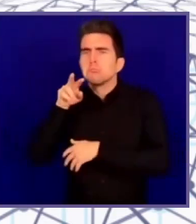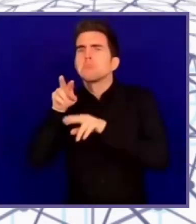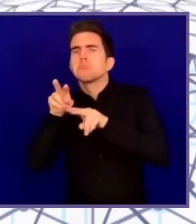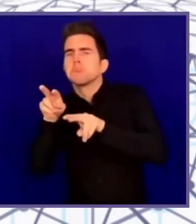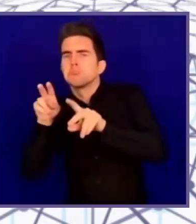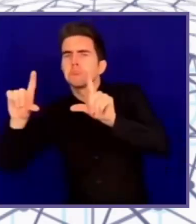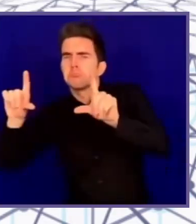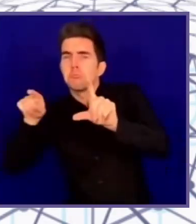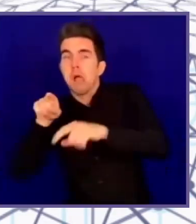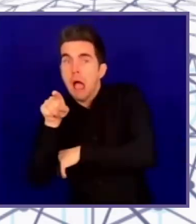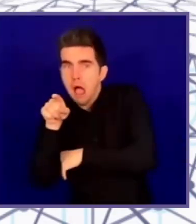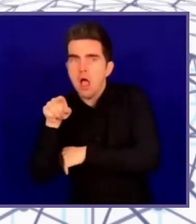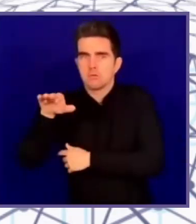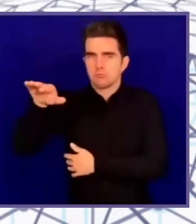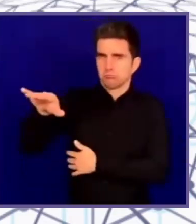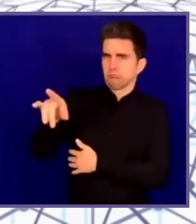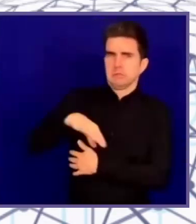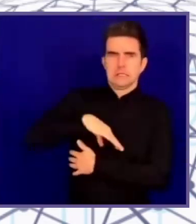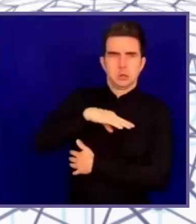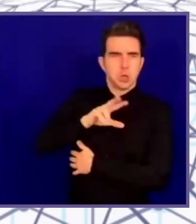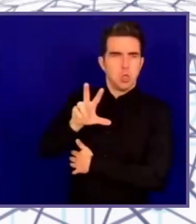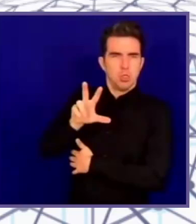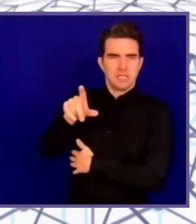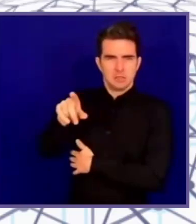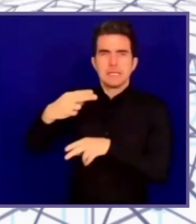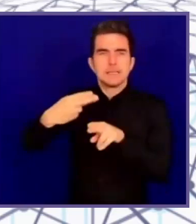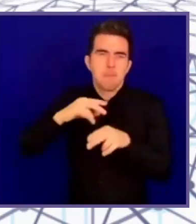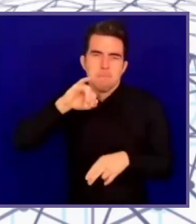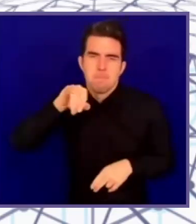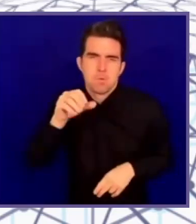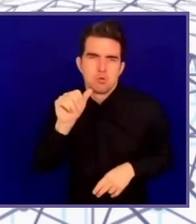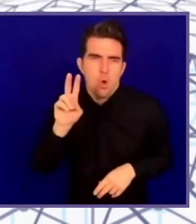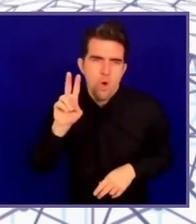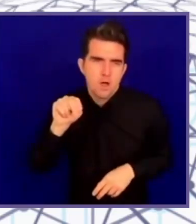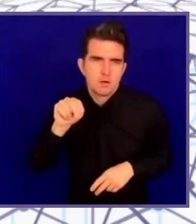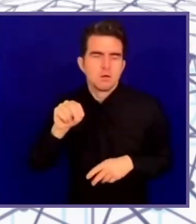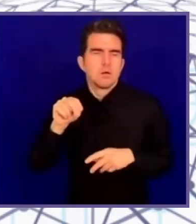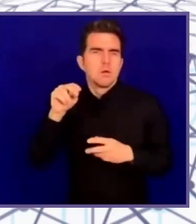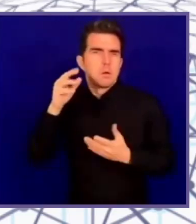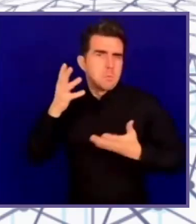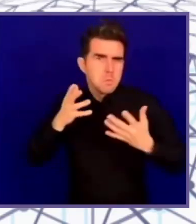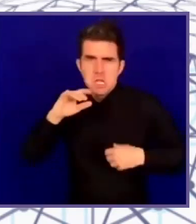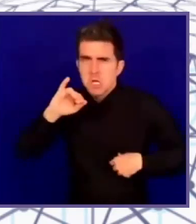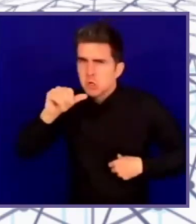cerebral palsy, nonverbal Athetoid cerebral palsy, so he had severe involuntary head movements,